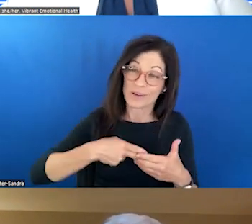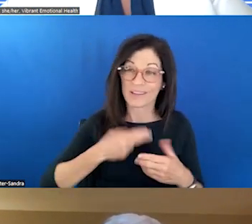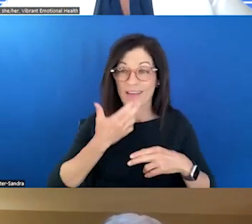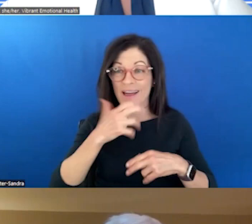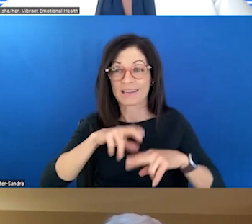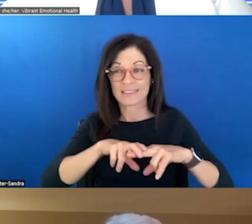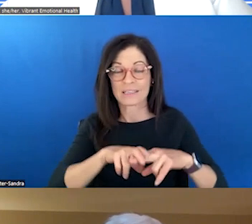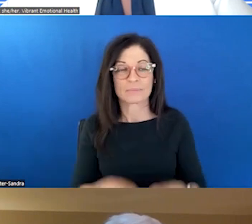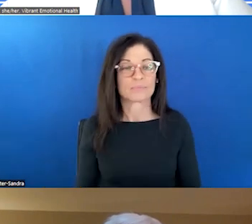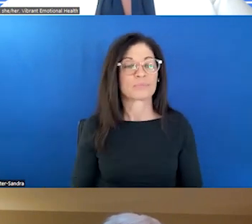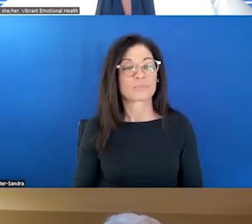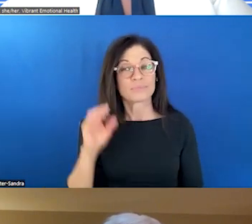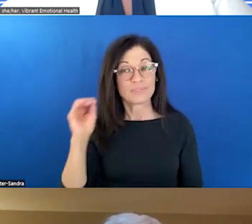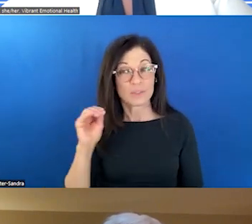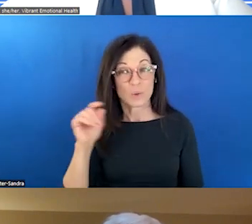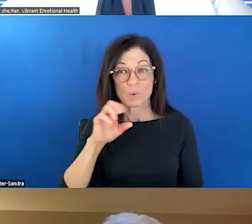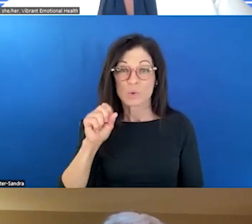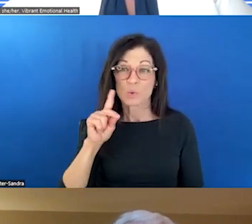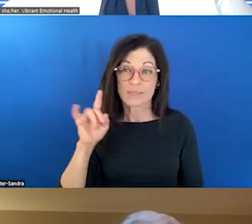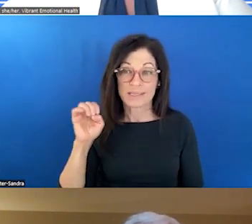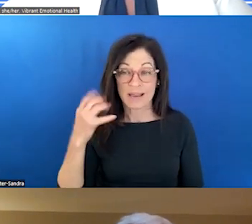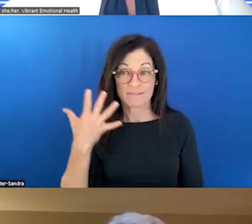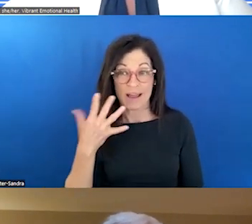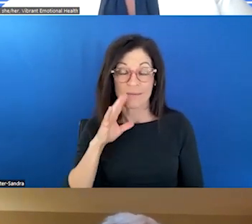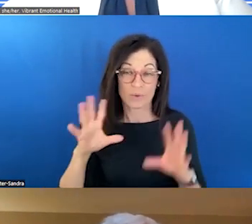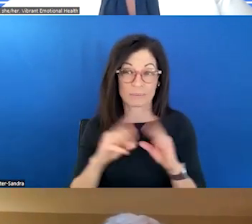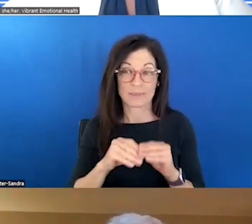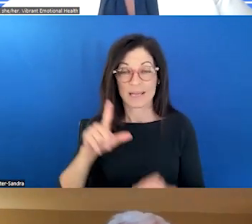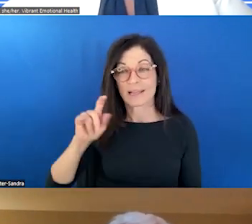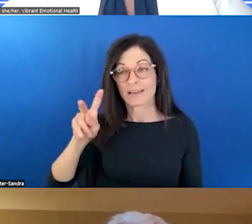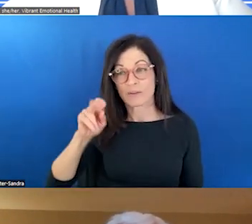ZERO SUICIDE WILL BE IN LIVERPOOL IN THE SUMMER.